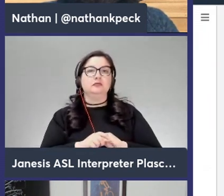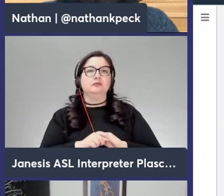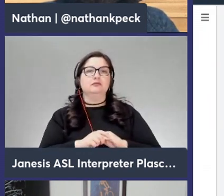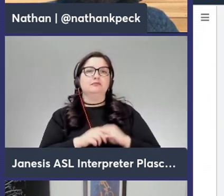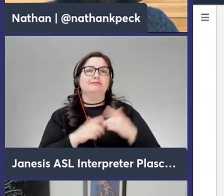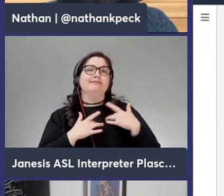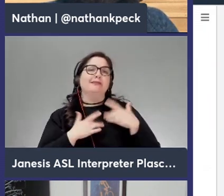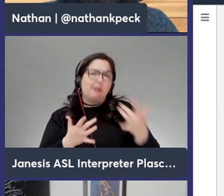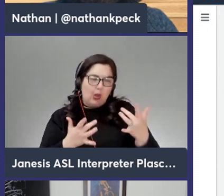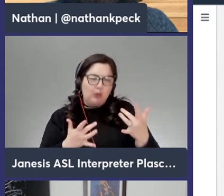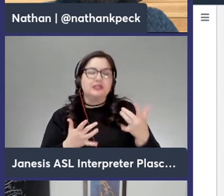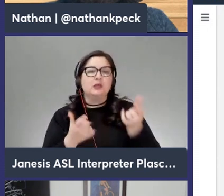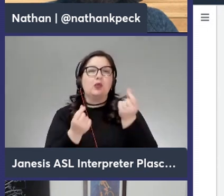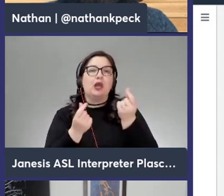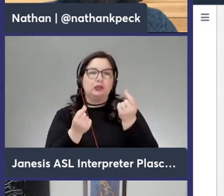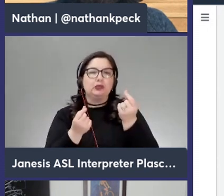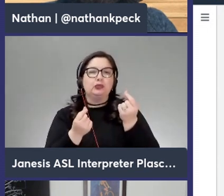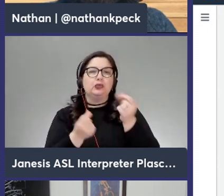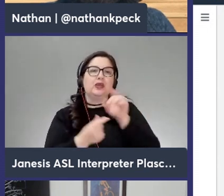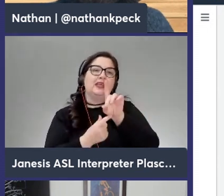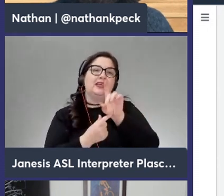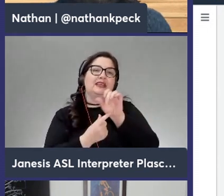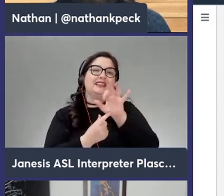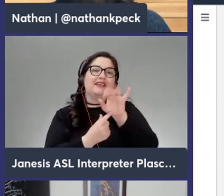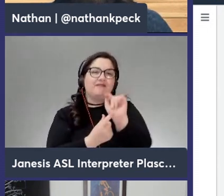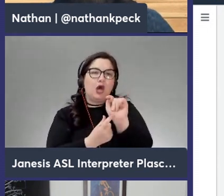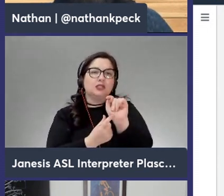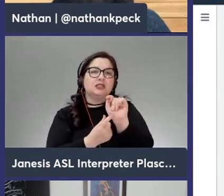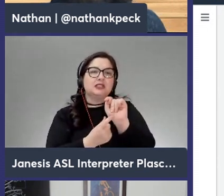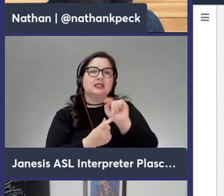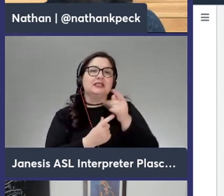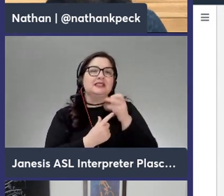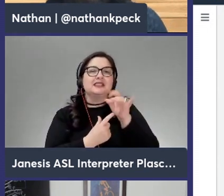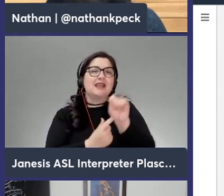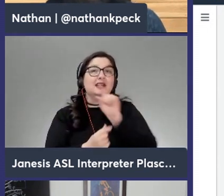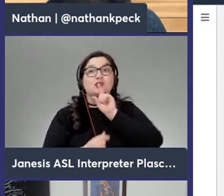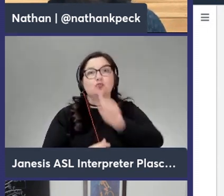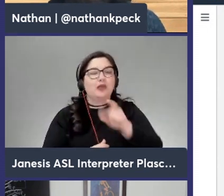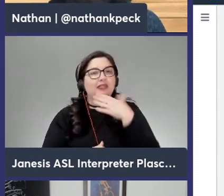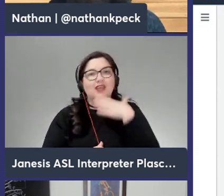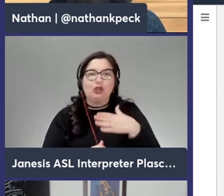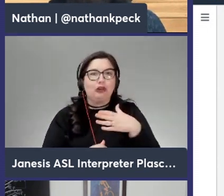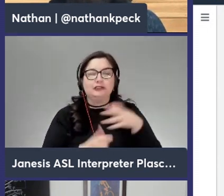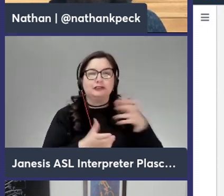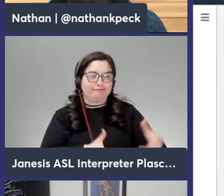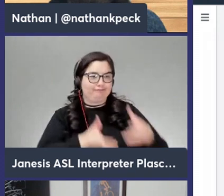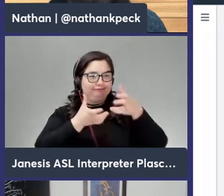for CloudFront today because they're really good. Just out of the box, it's really, really good to go. So the first thing that we're asked